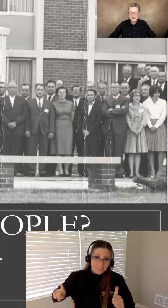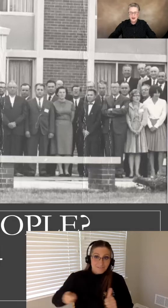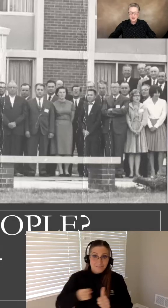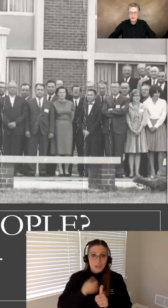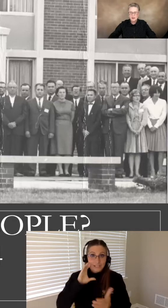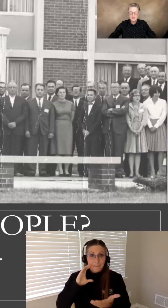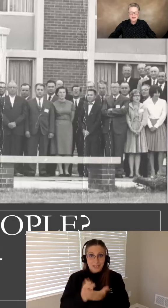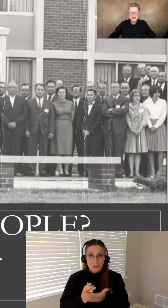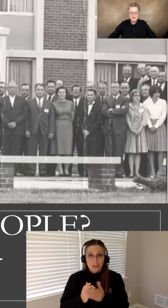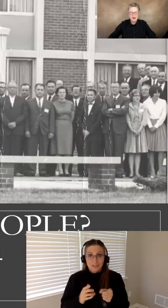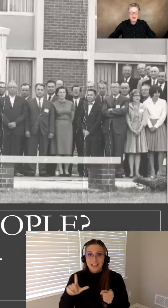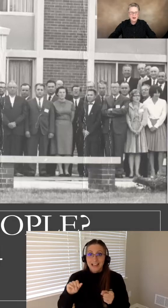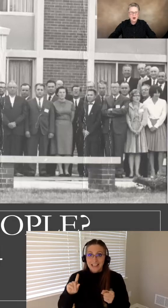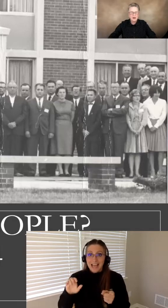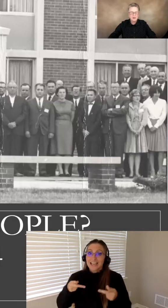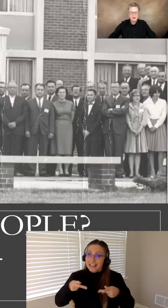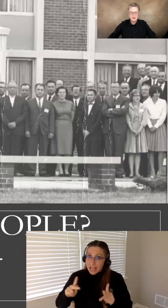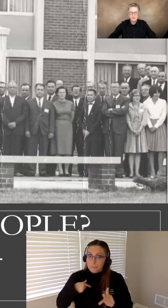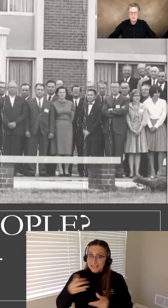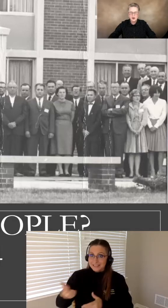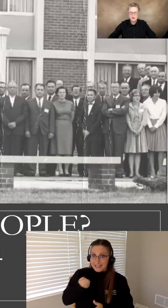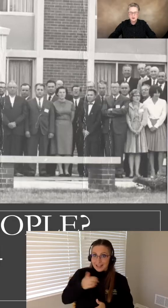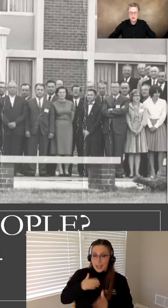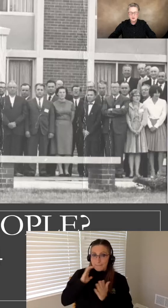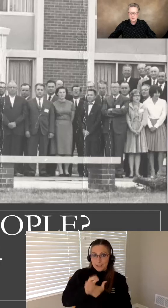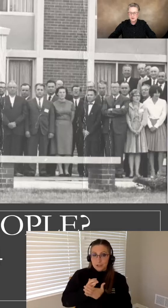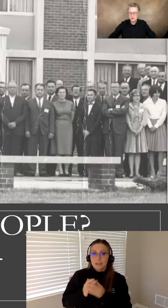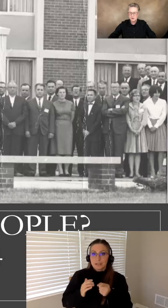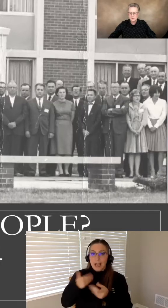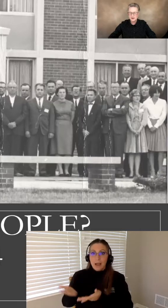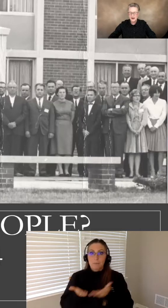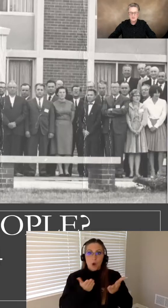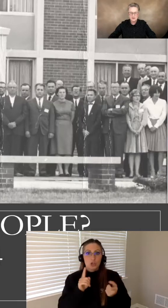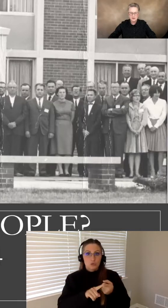and she let me take that and I took it to a picture person and had it fixed